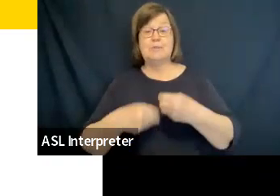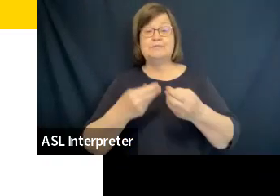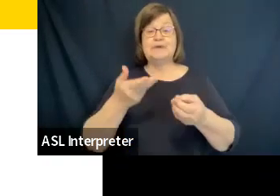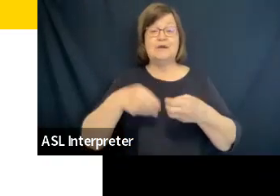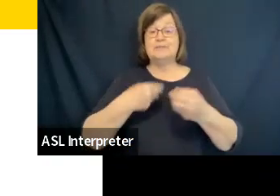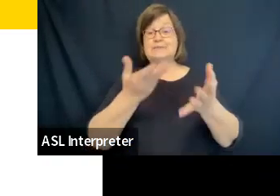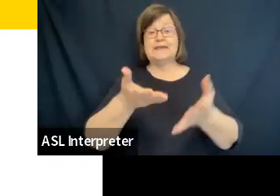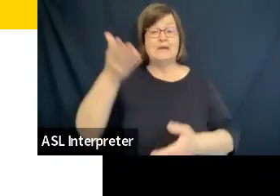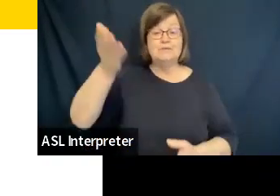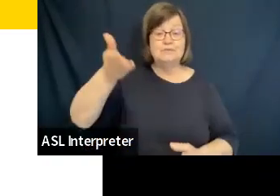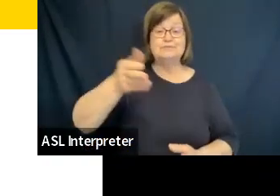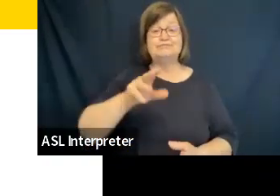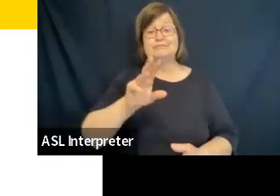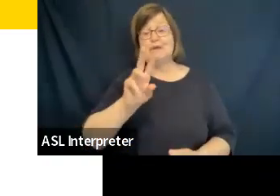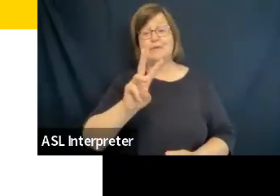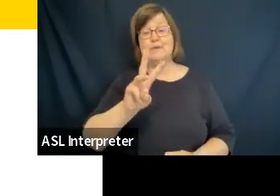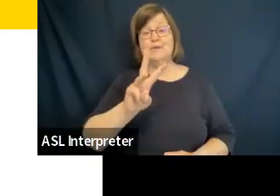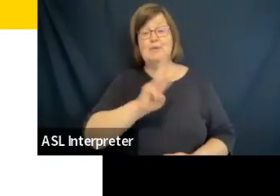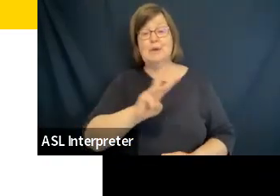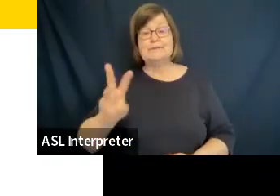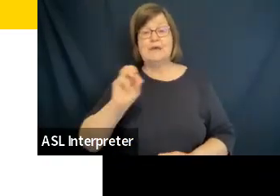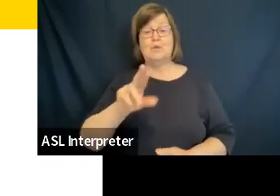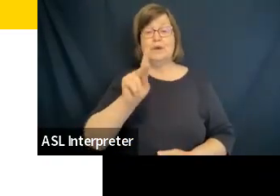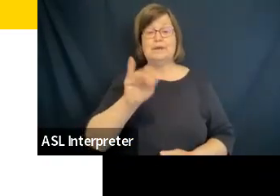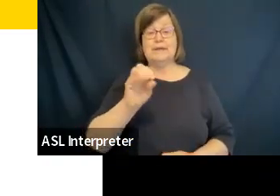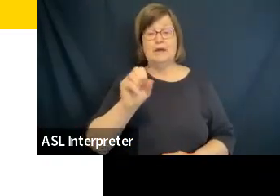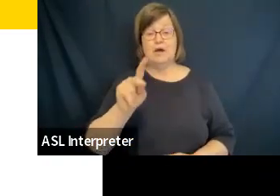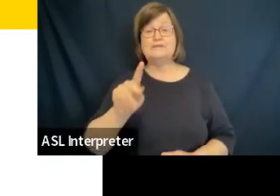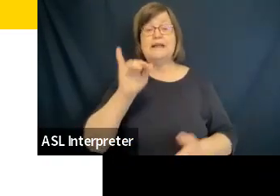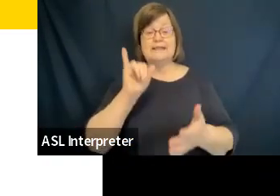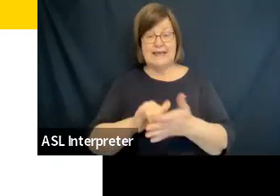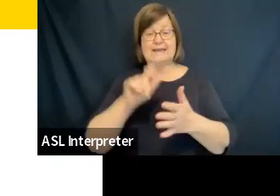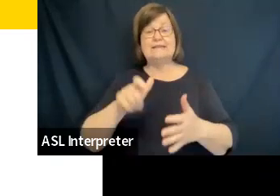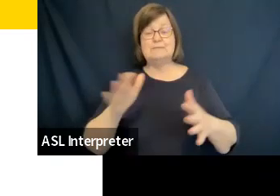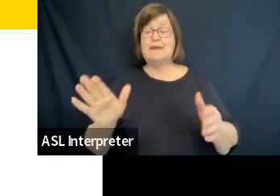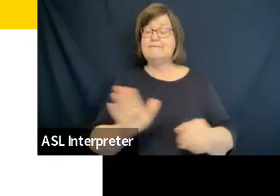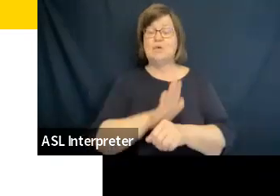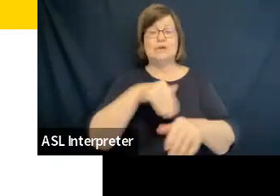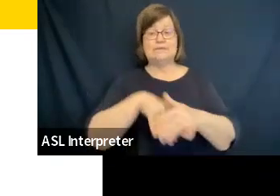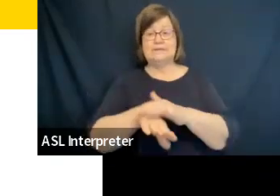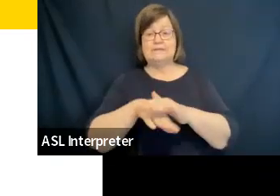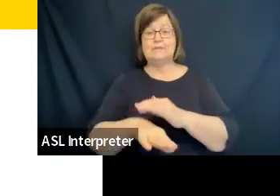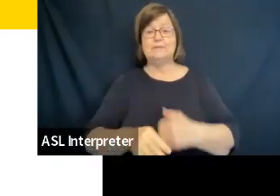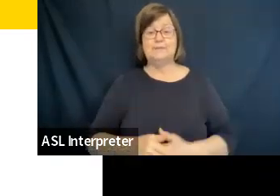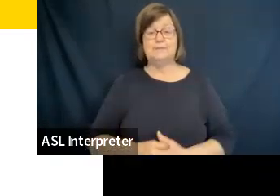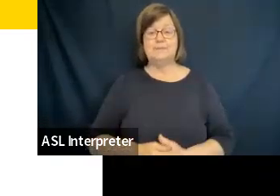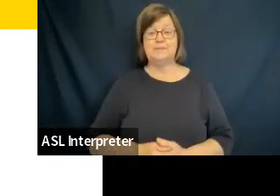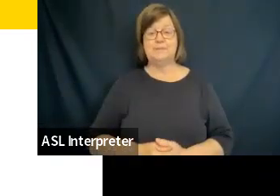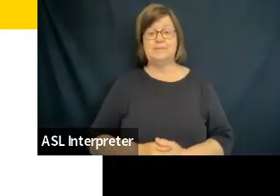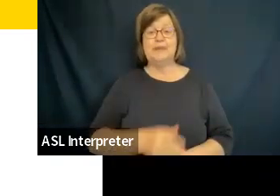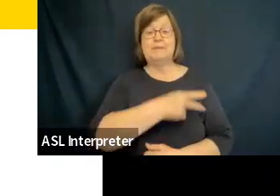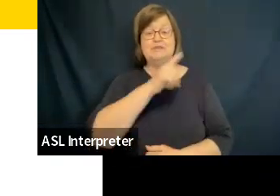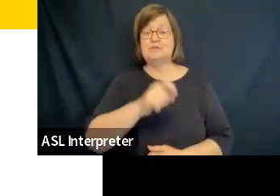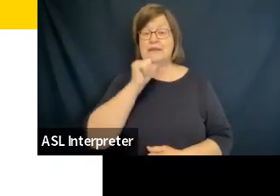or kiosk, the digital platform needs to be fully accessible. Patients should not be expected to